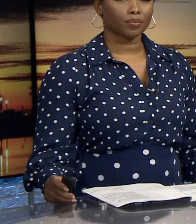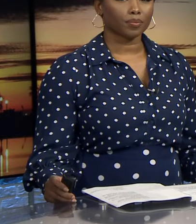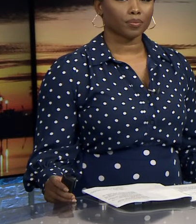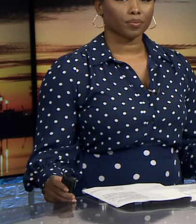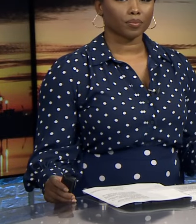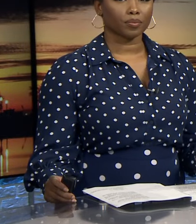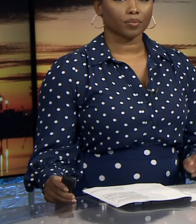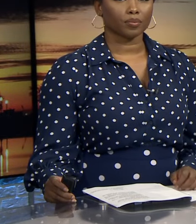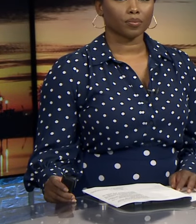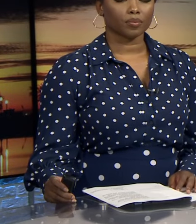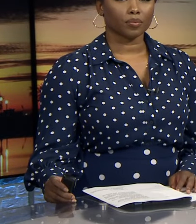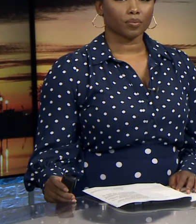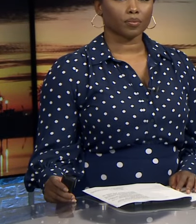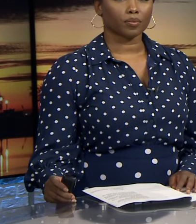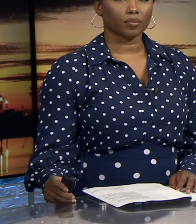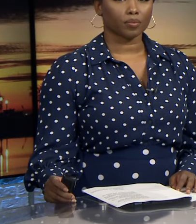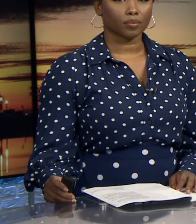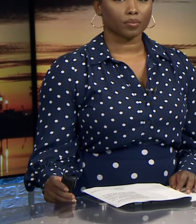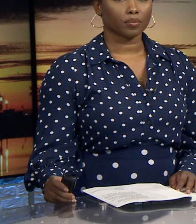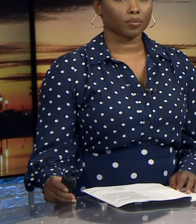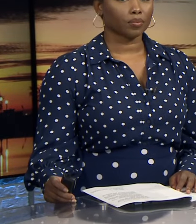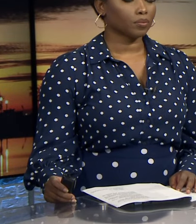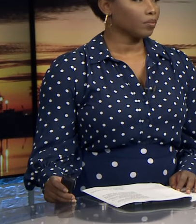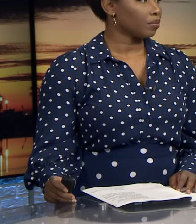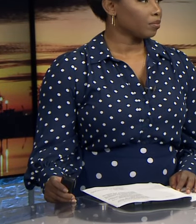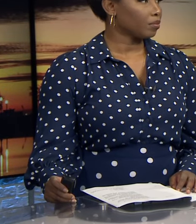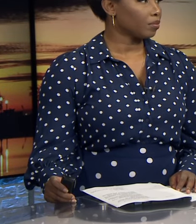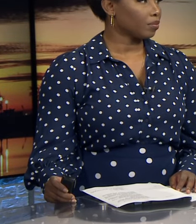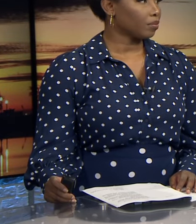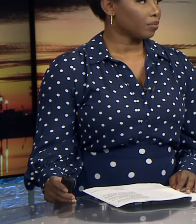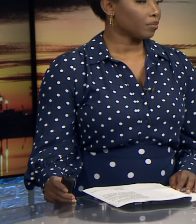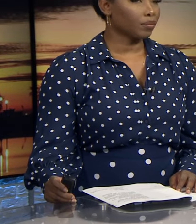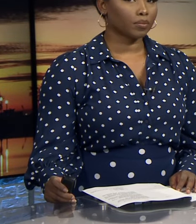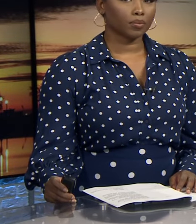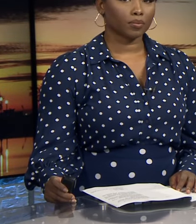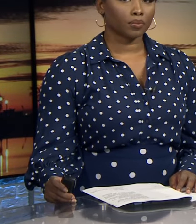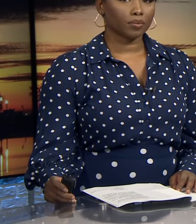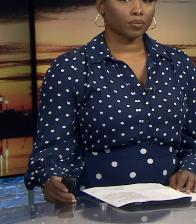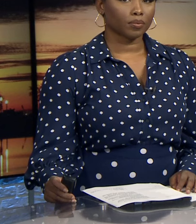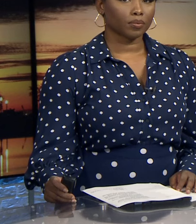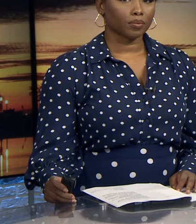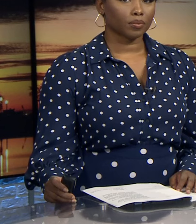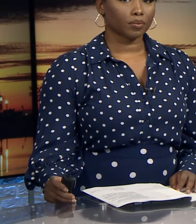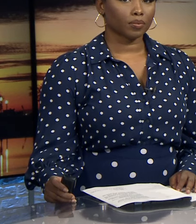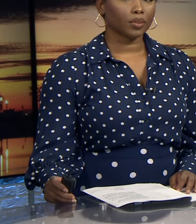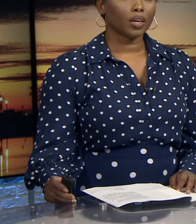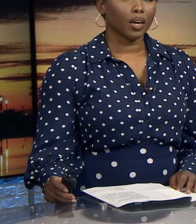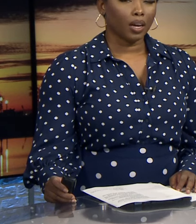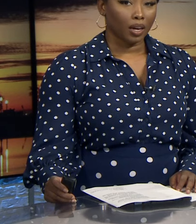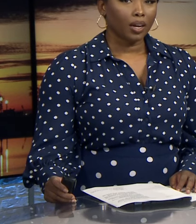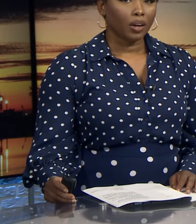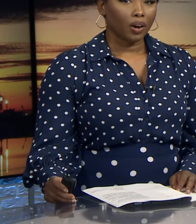Leaders are suing immigration officials after a Chinese national who entered the US was diagnosed with tuberculosis. Today,